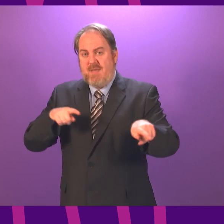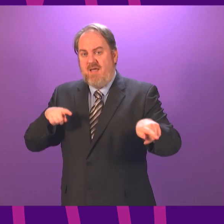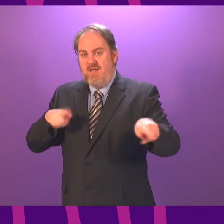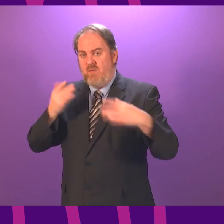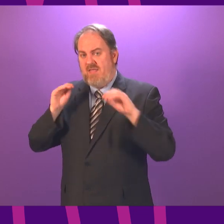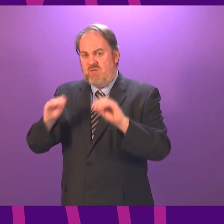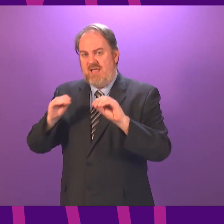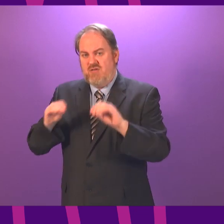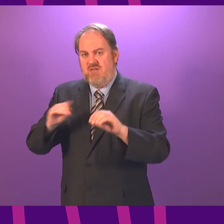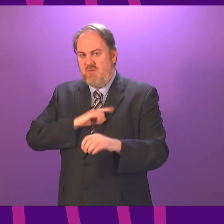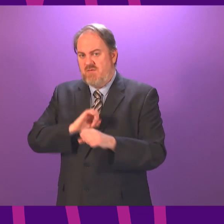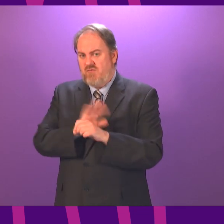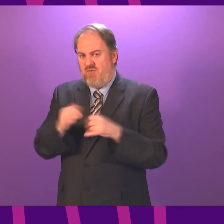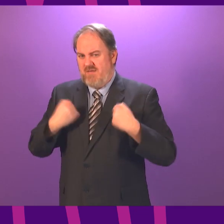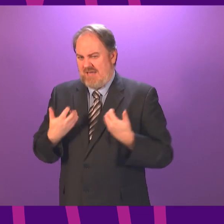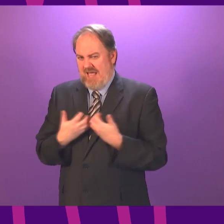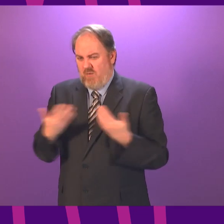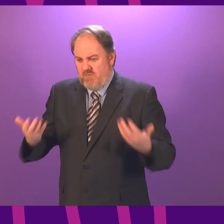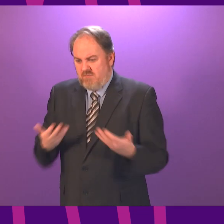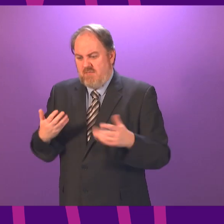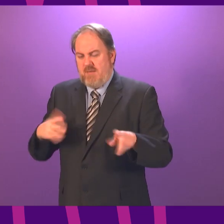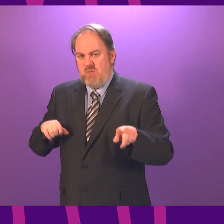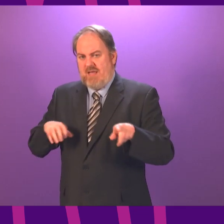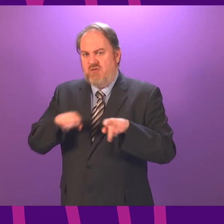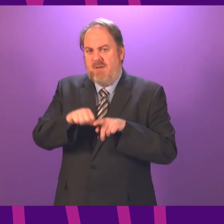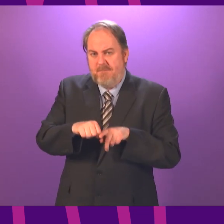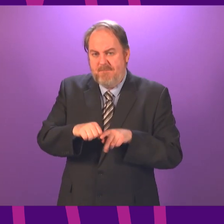The First Minister (Nicola Sturgeon): We have prioritised children receiving in-person